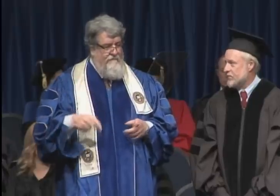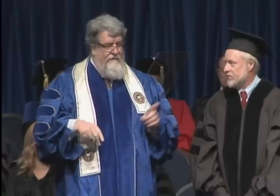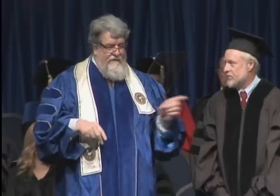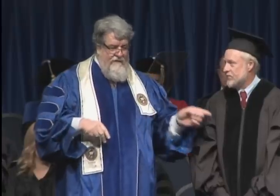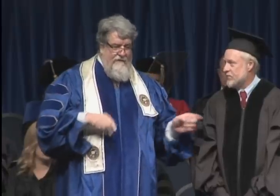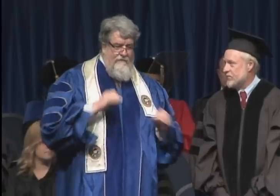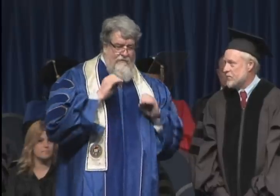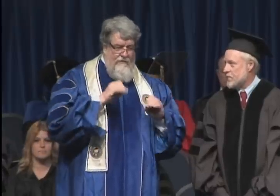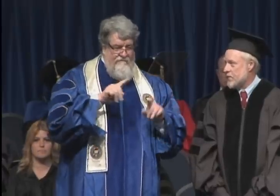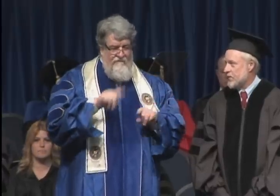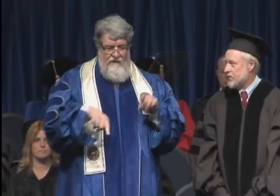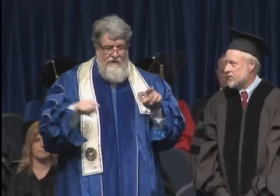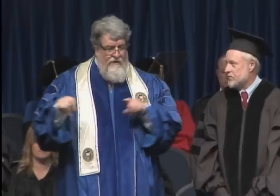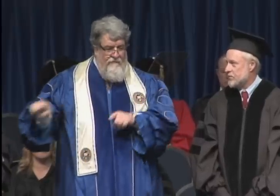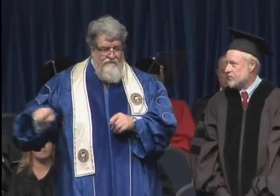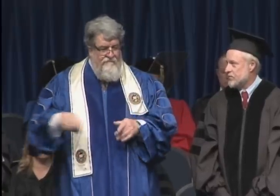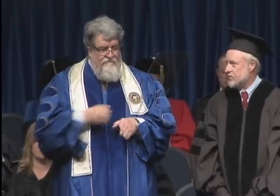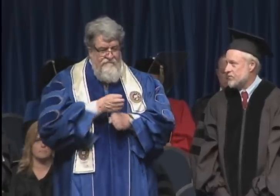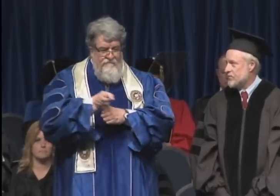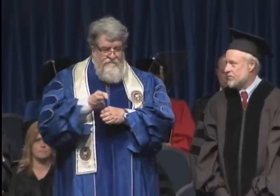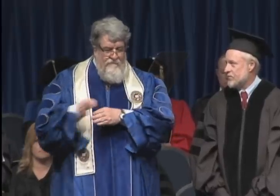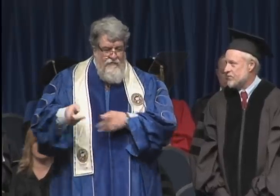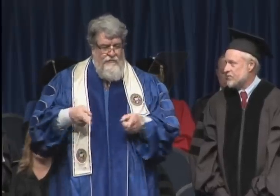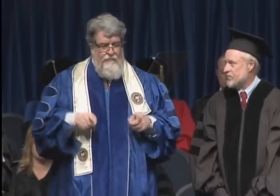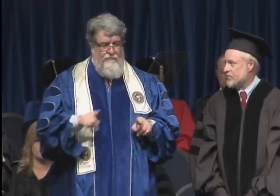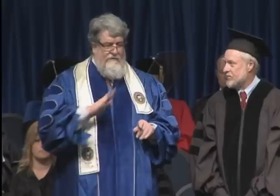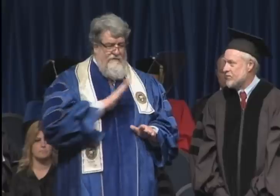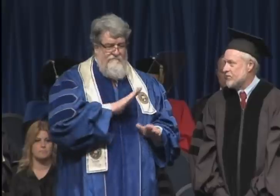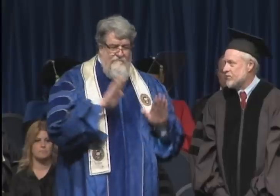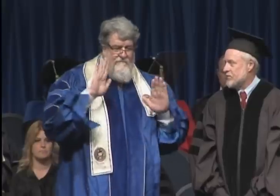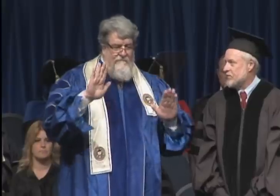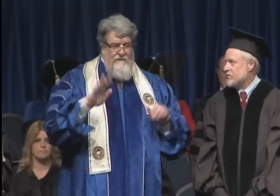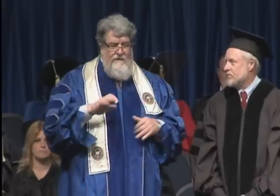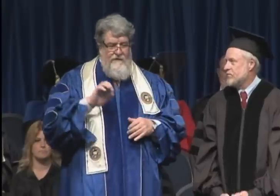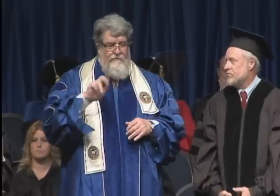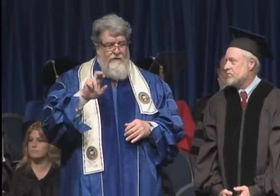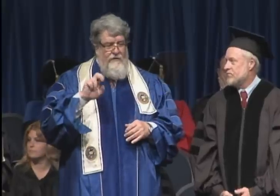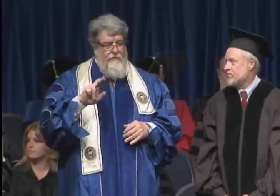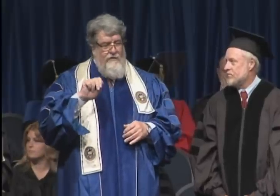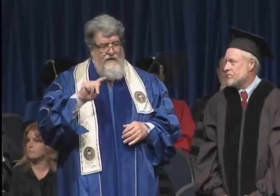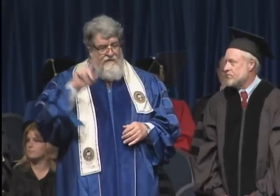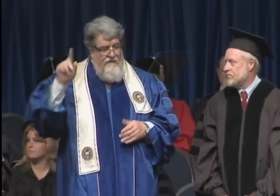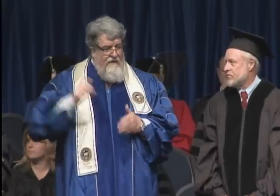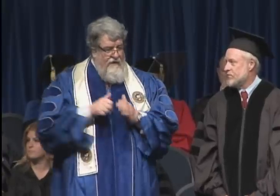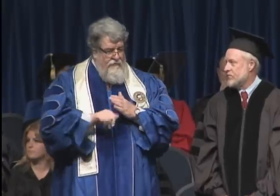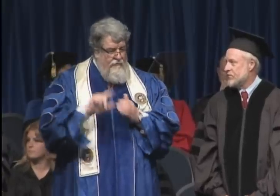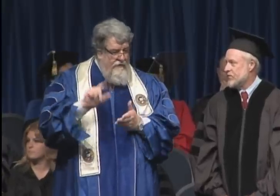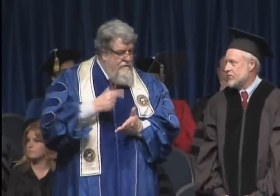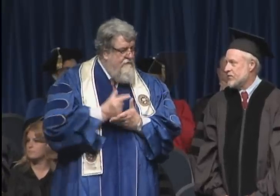where he was a faculty member from 1970 to 2012. He taught in a variety of disciplines